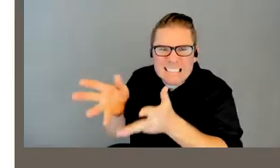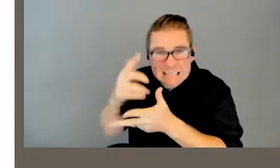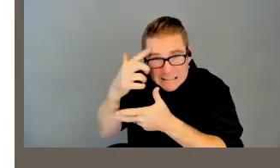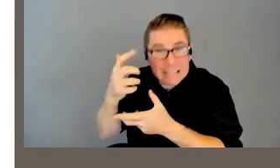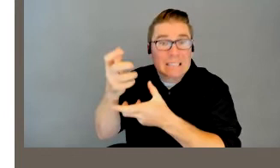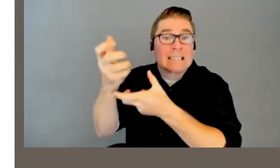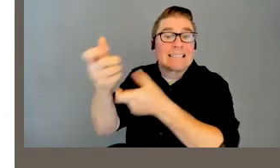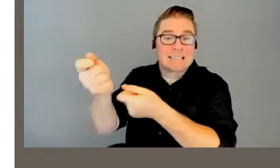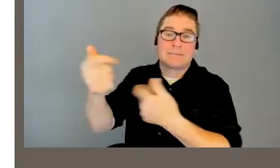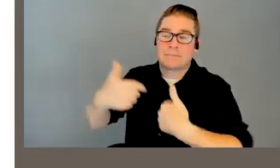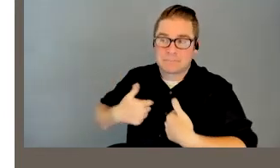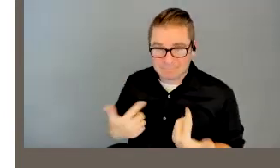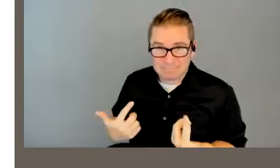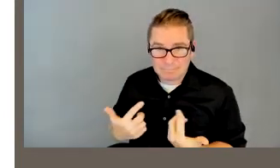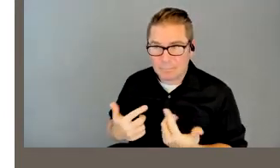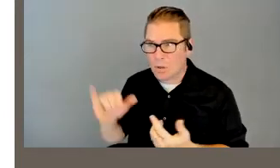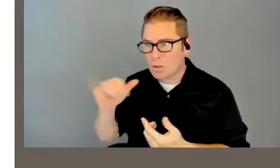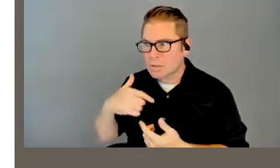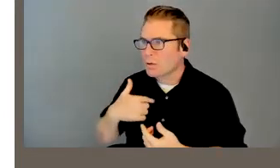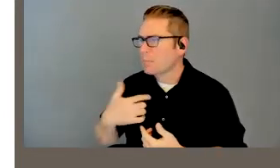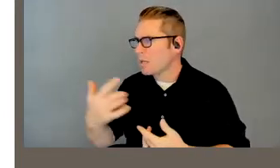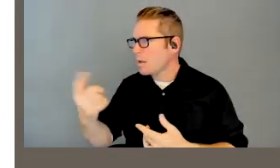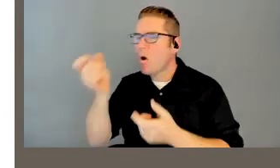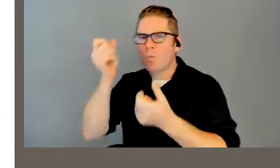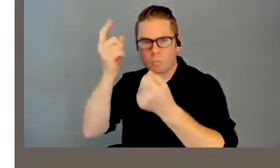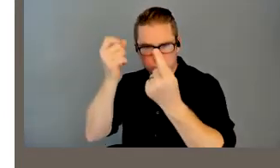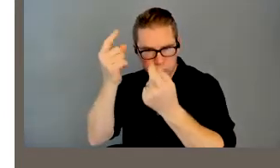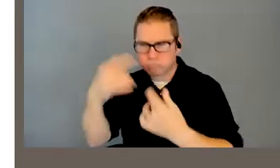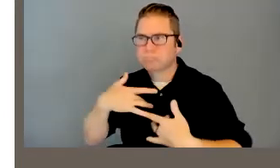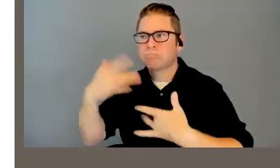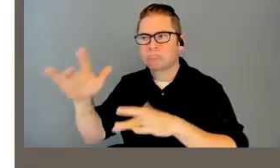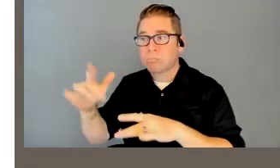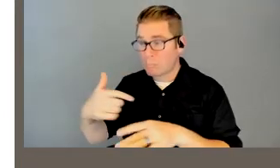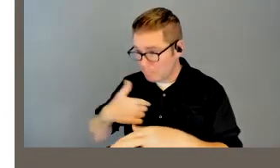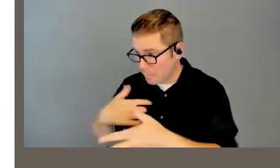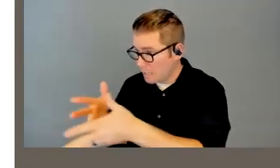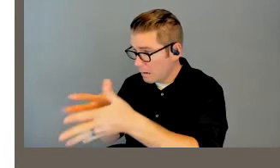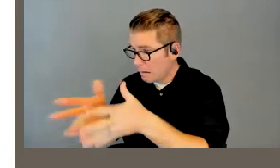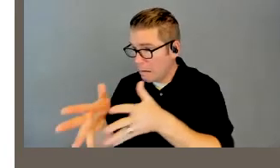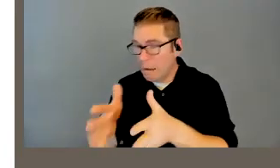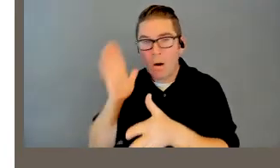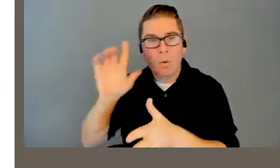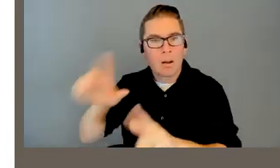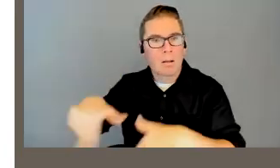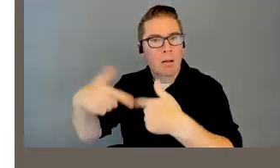The way that I treat my students is going to be the way they treat each other. Is going to be the way they treat me. And modeling that,